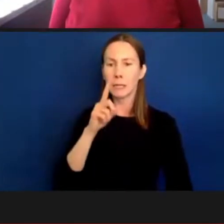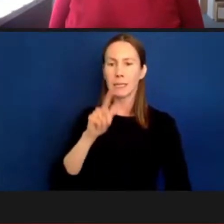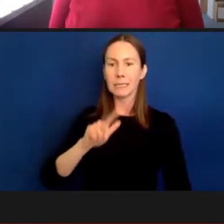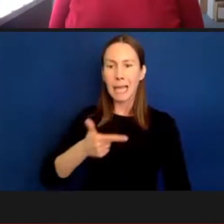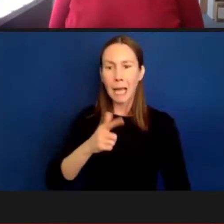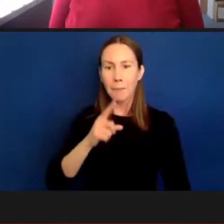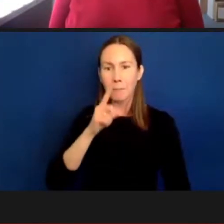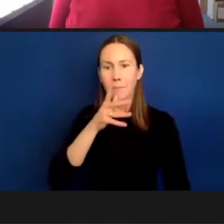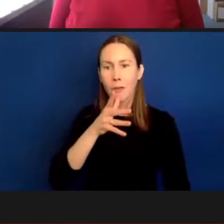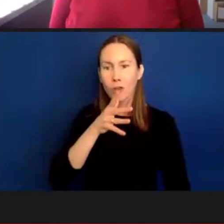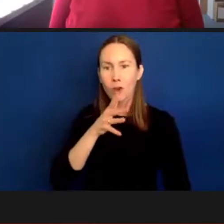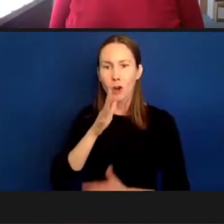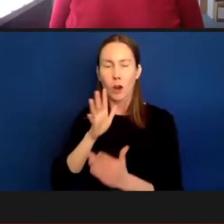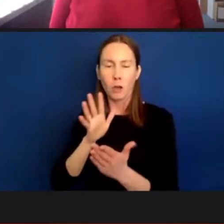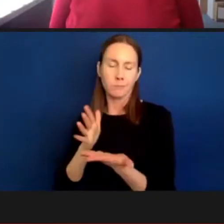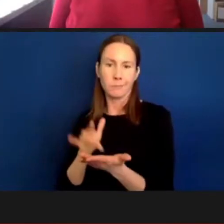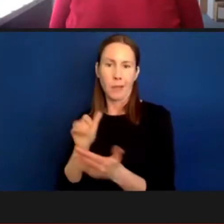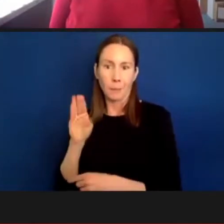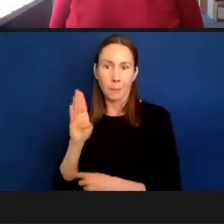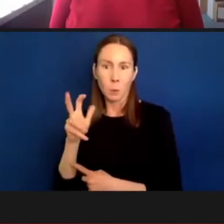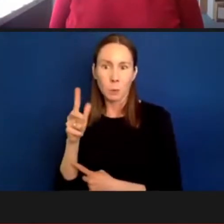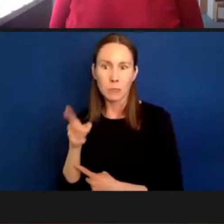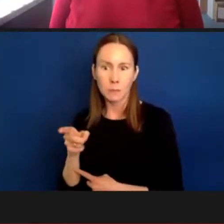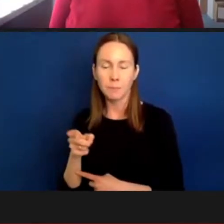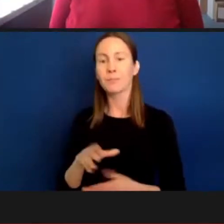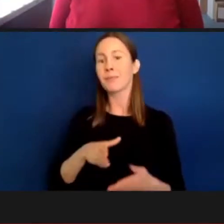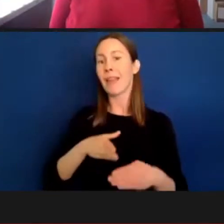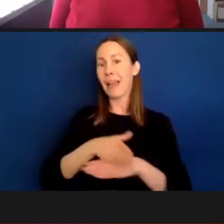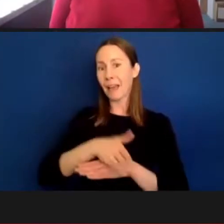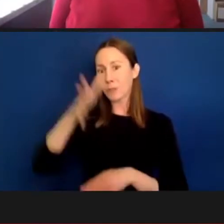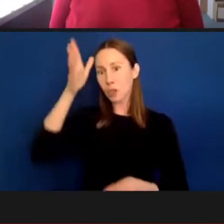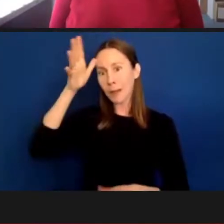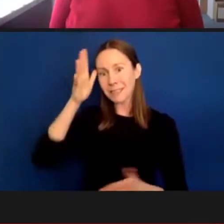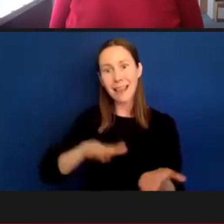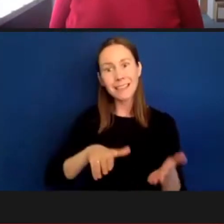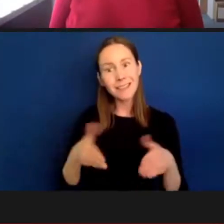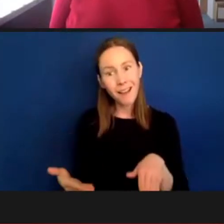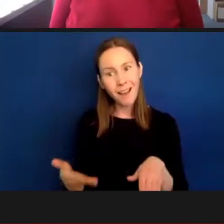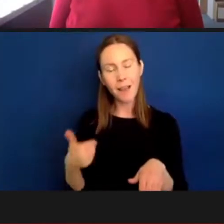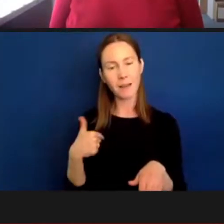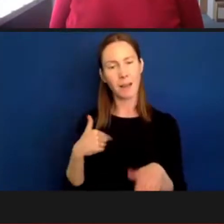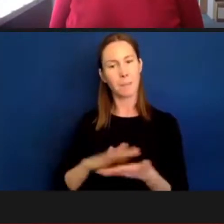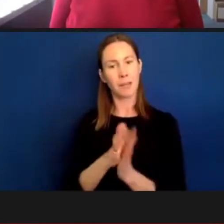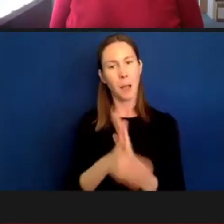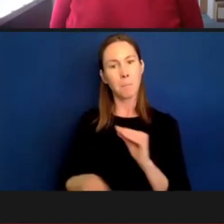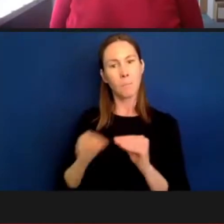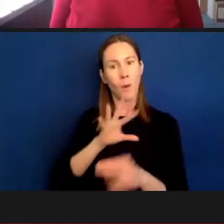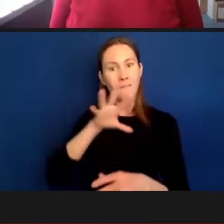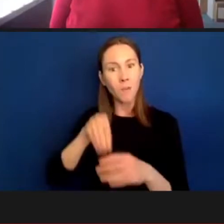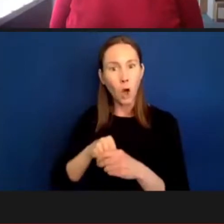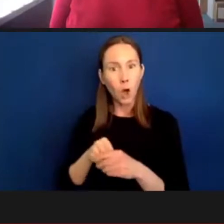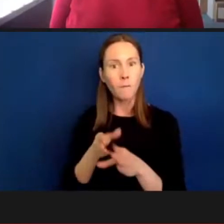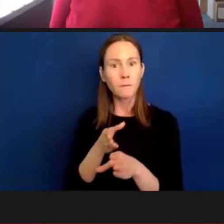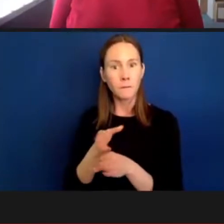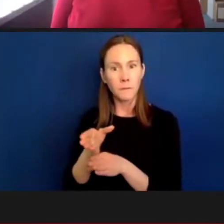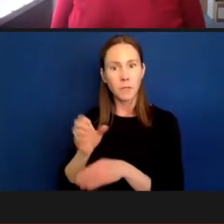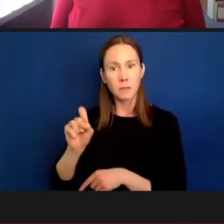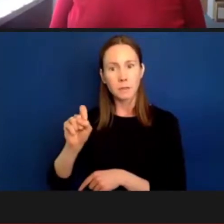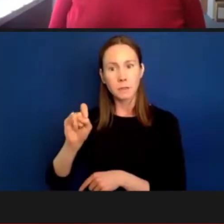And after dad's death, I started get more involved in stigma academically and advocacy-wise,